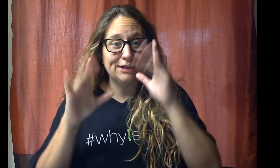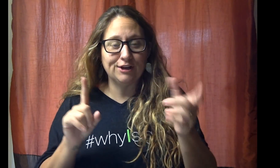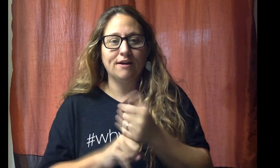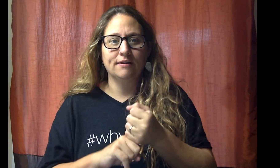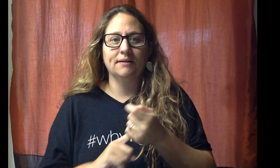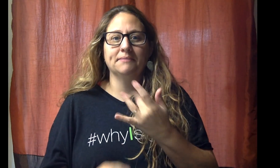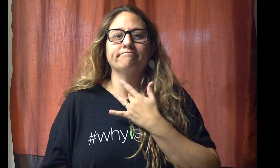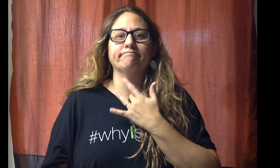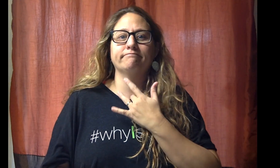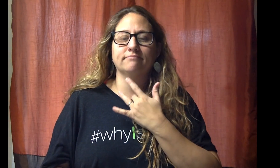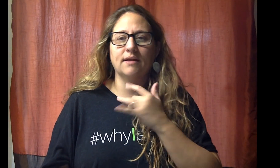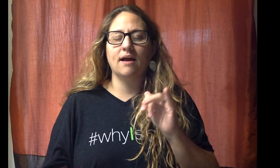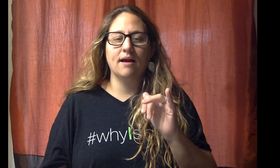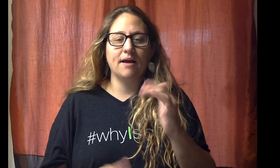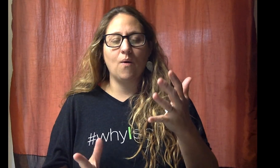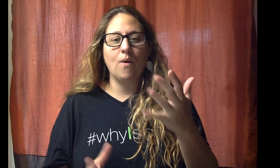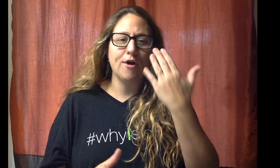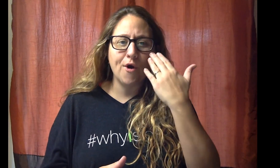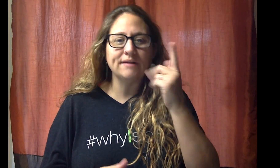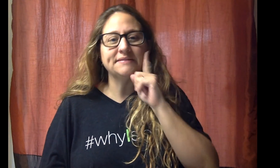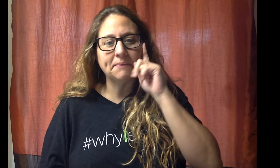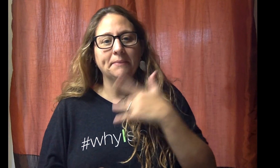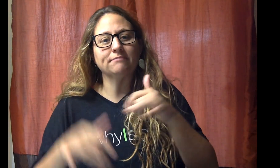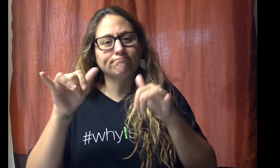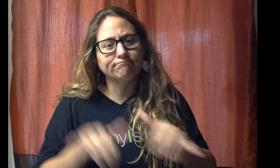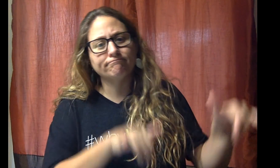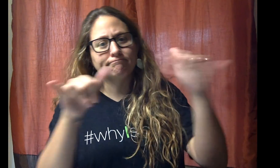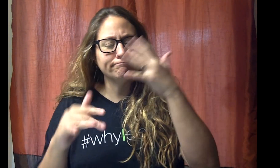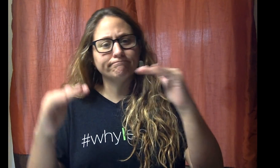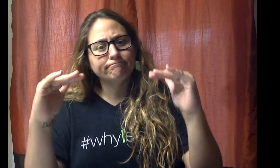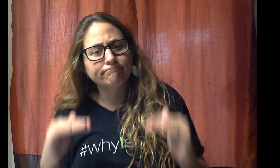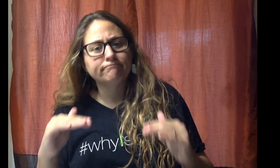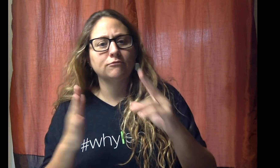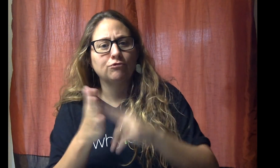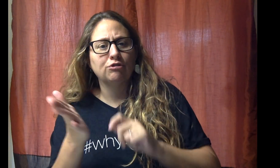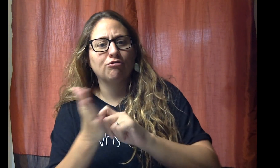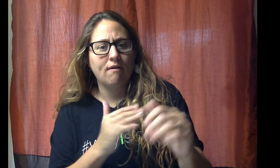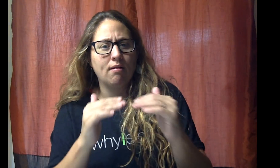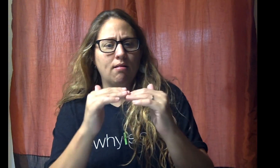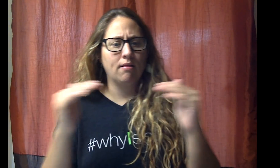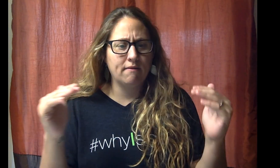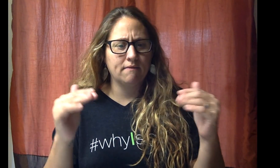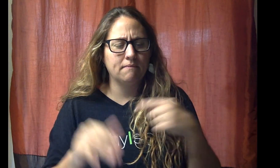The professor then caught himself, and said, “Well, you know deaf students tend to have lower reading/writing levels.”